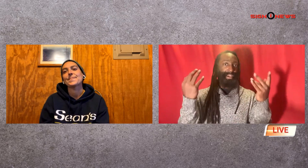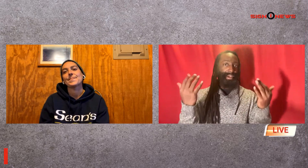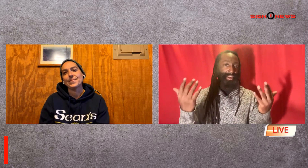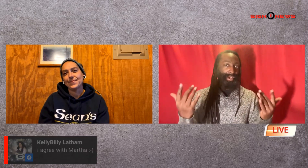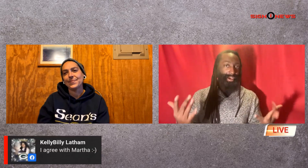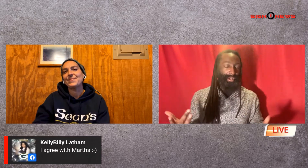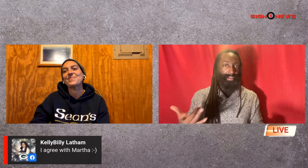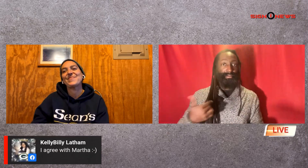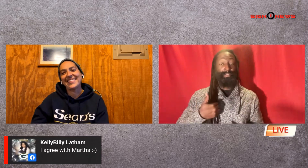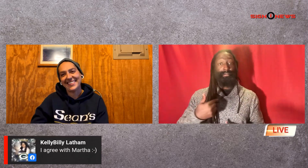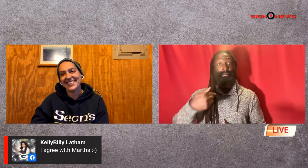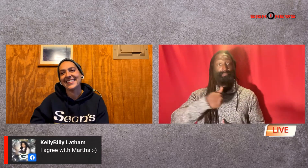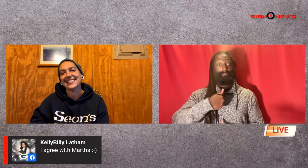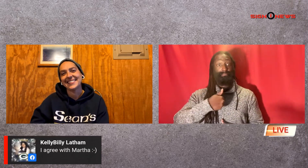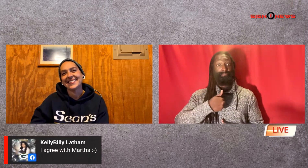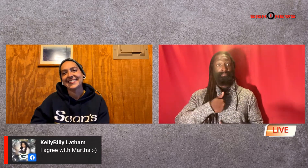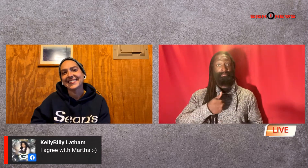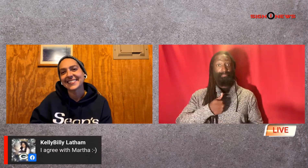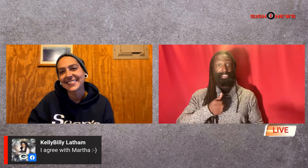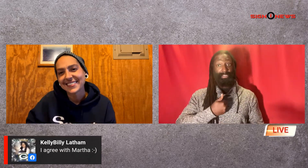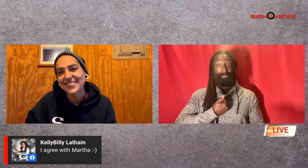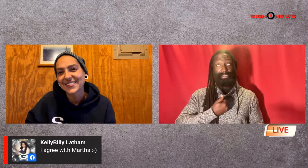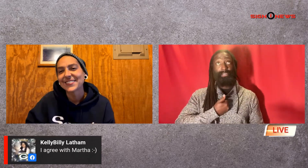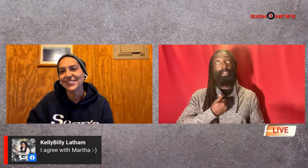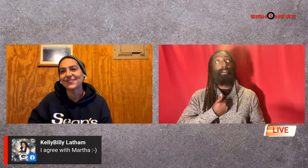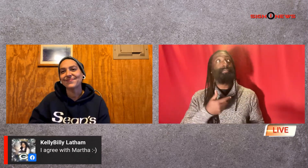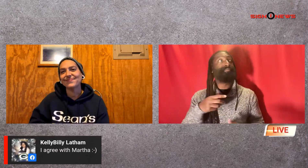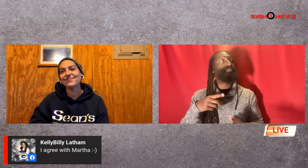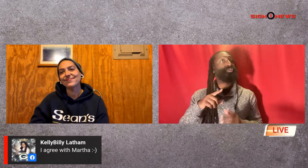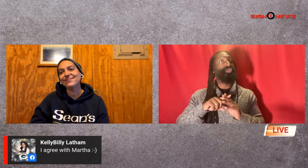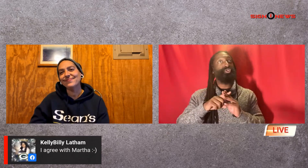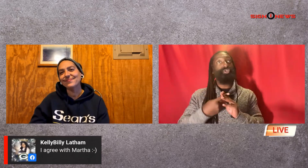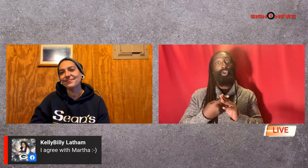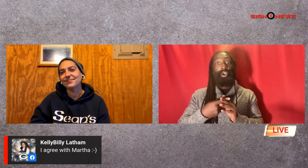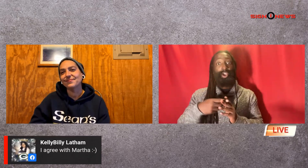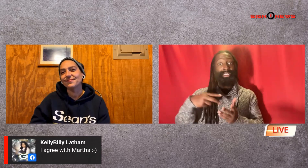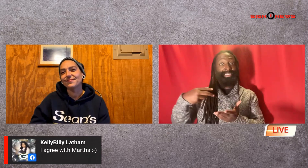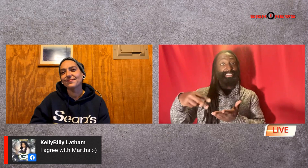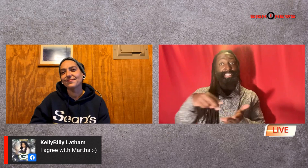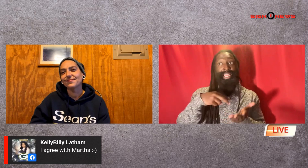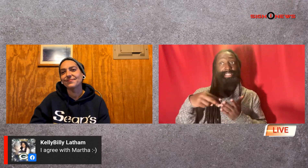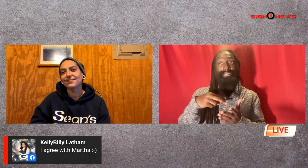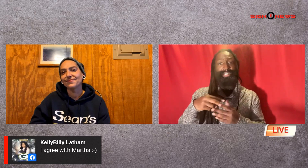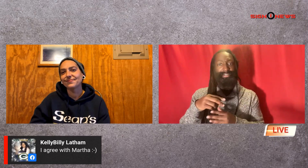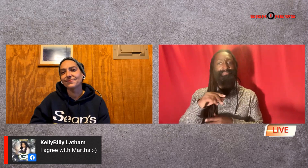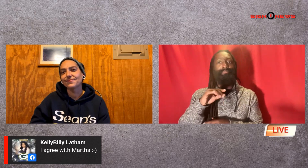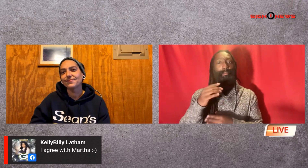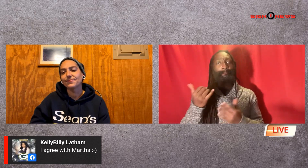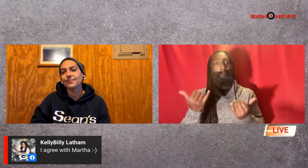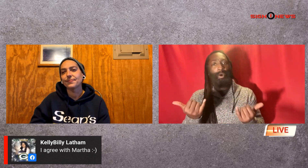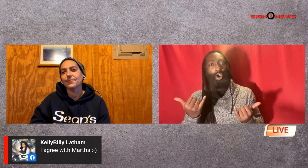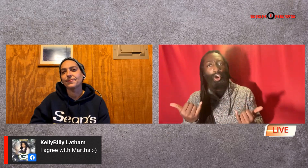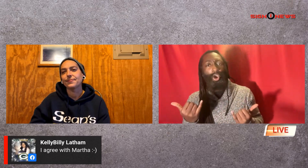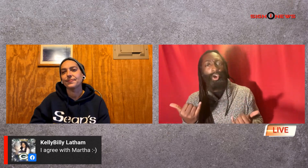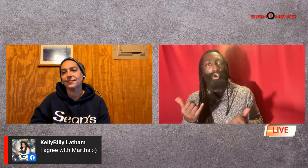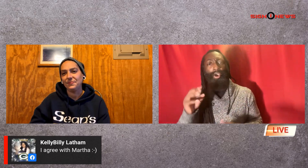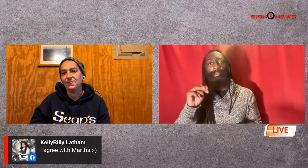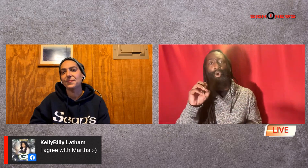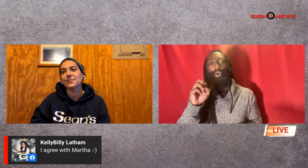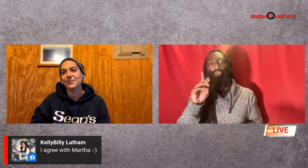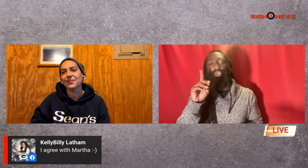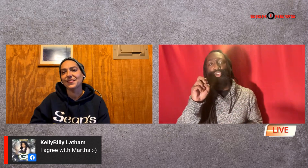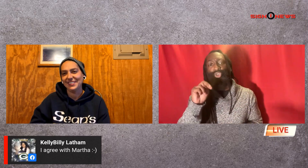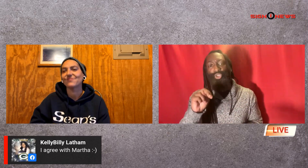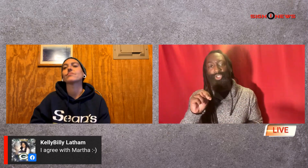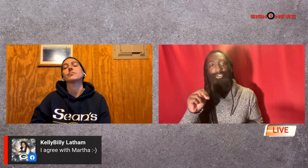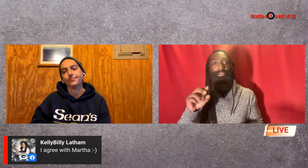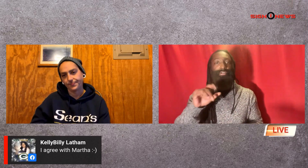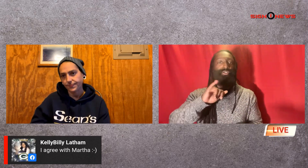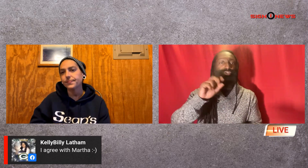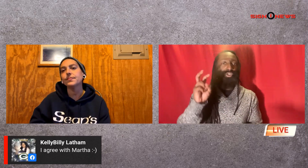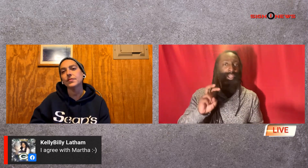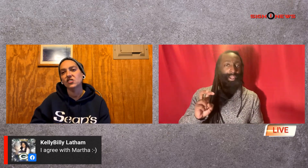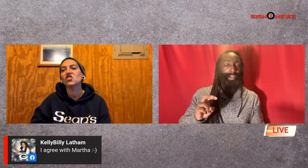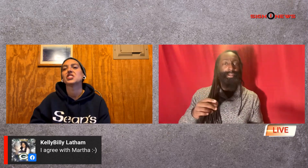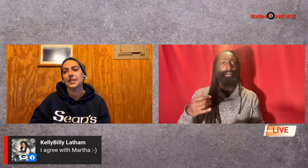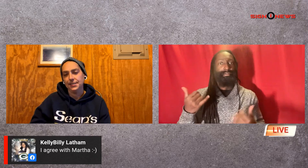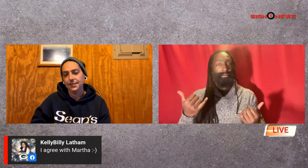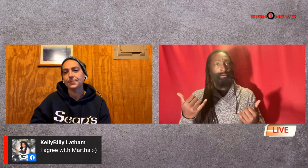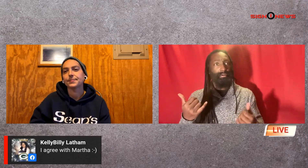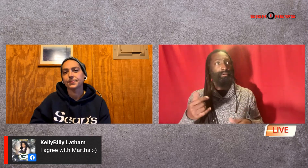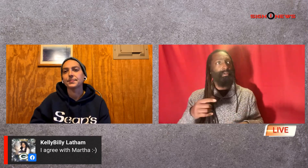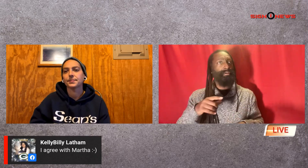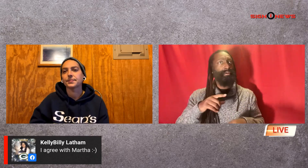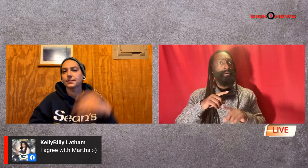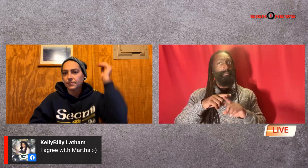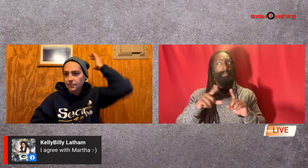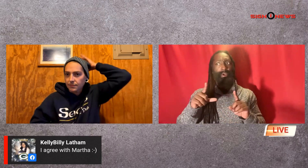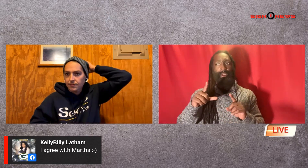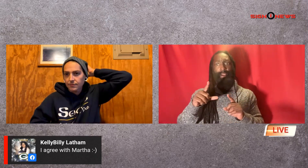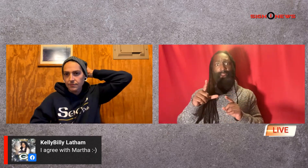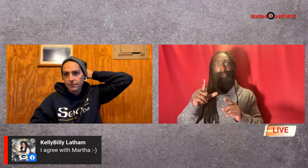different styles I started dancing with modern and jazz but